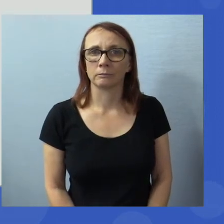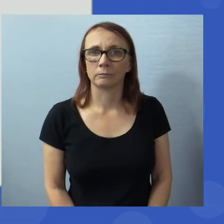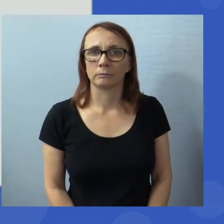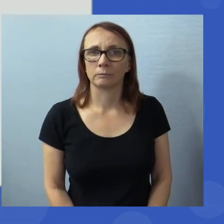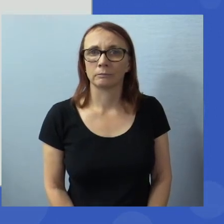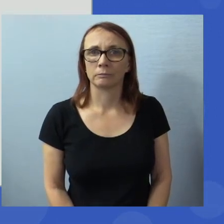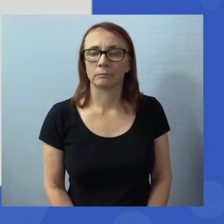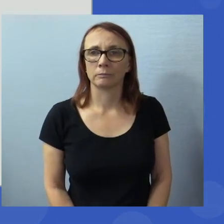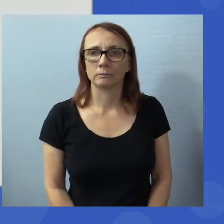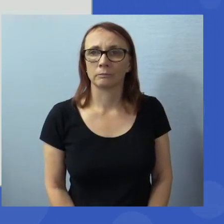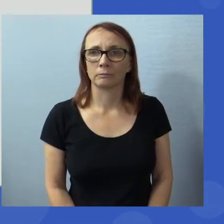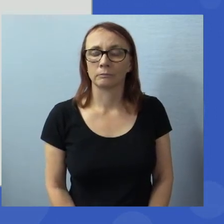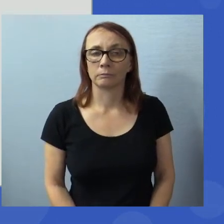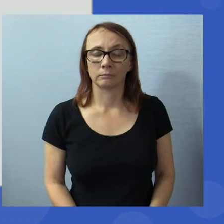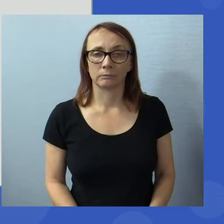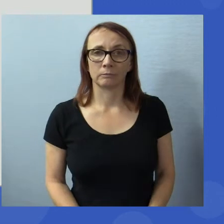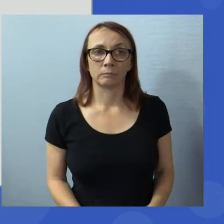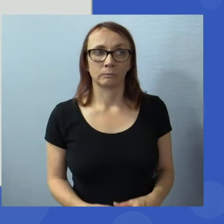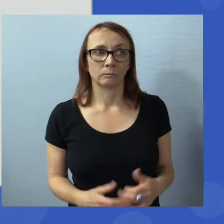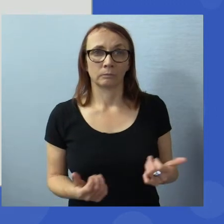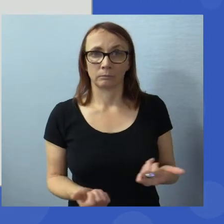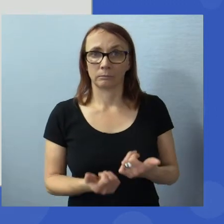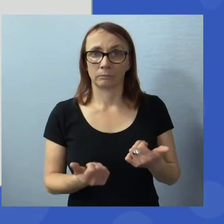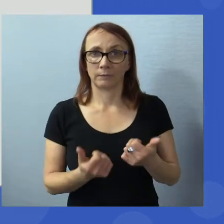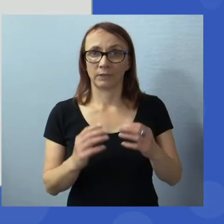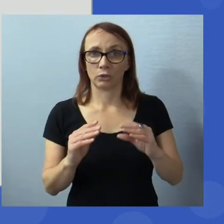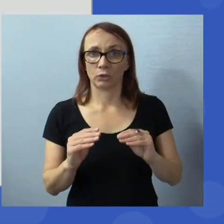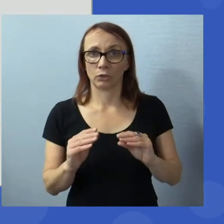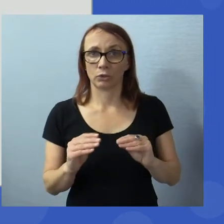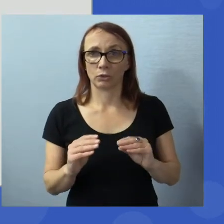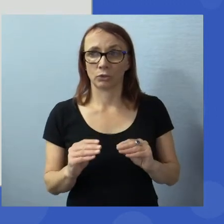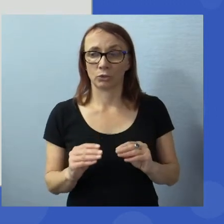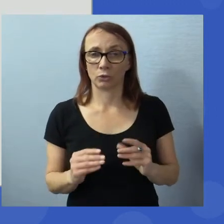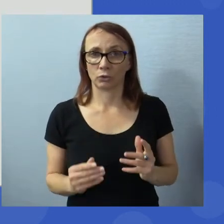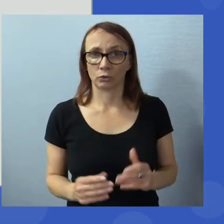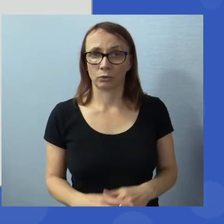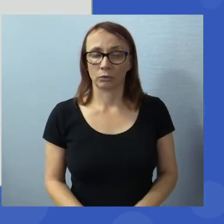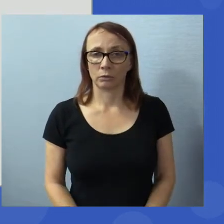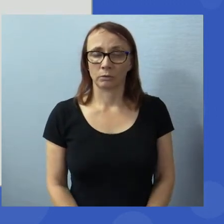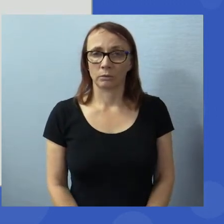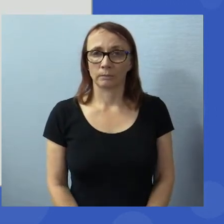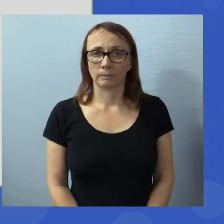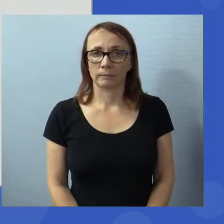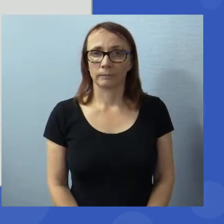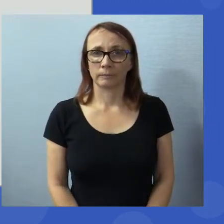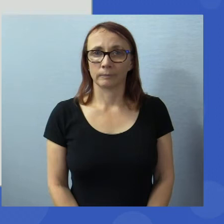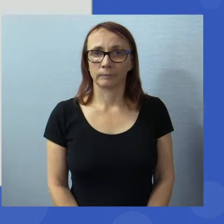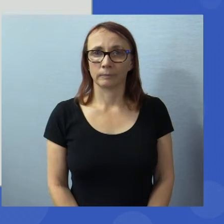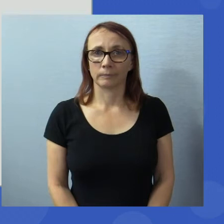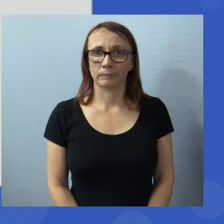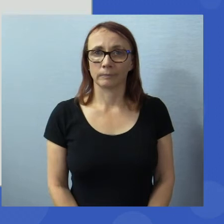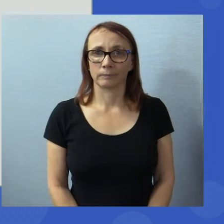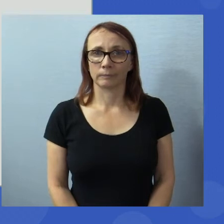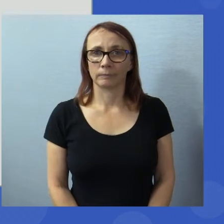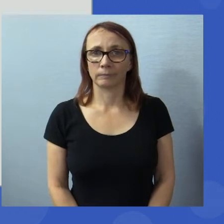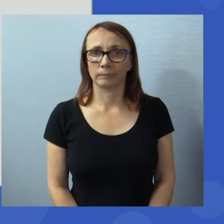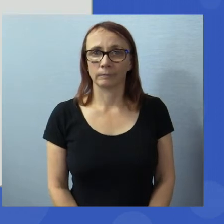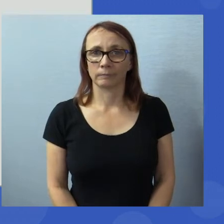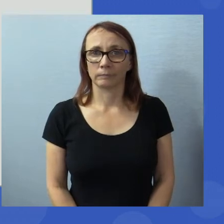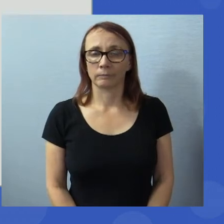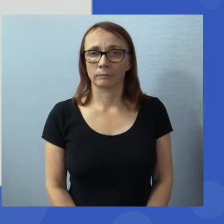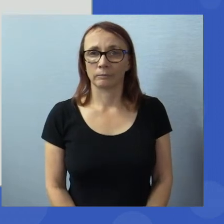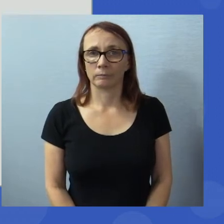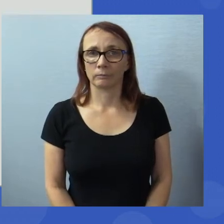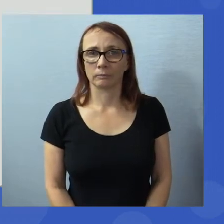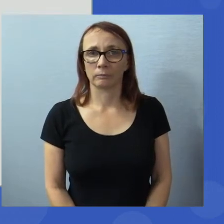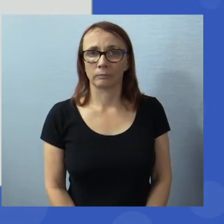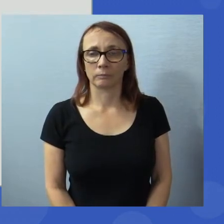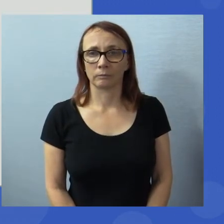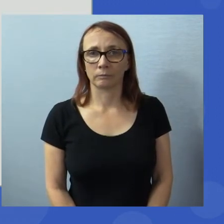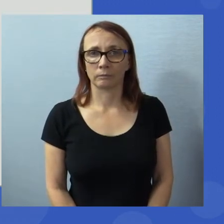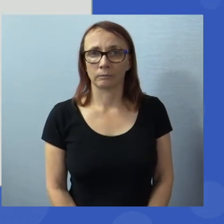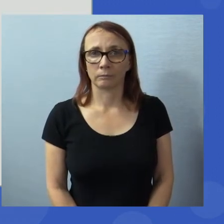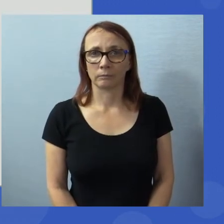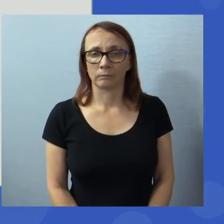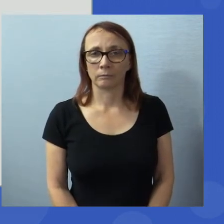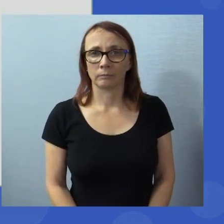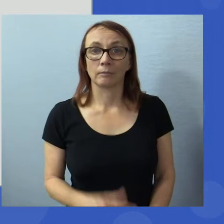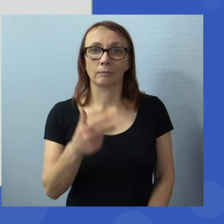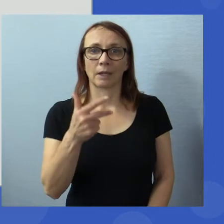okay last few seconds for considering that statement number eight the